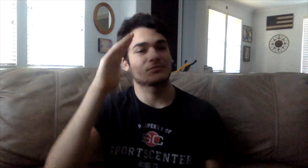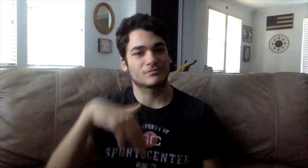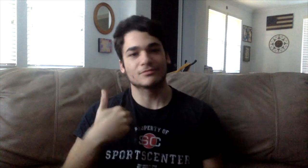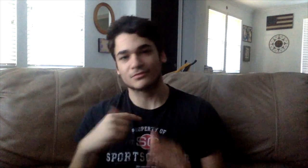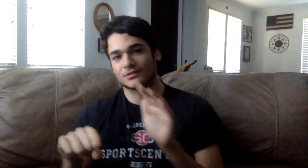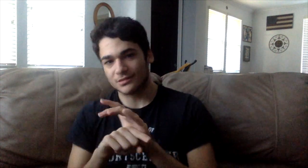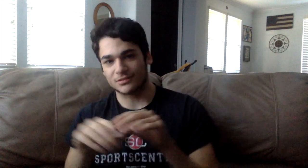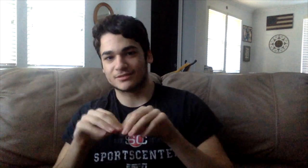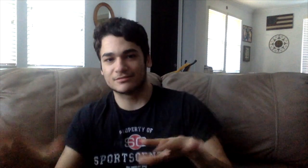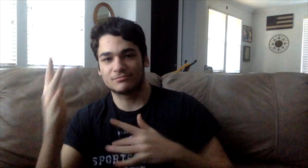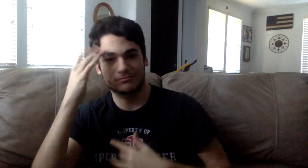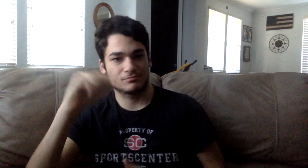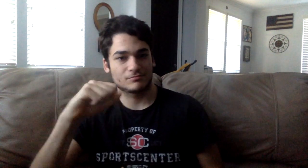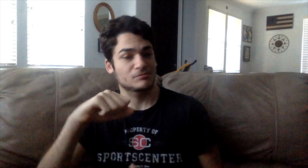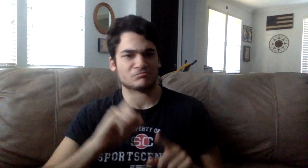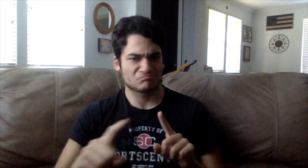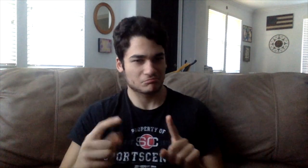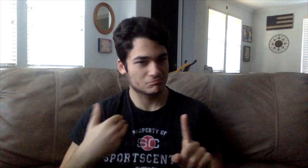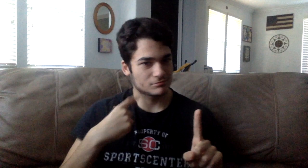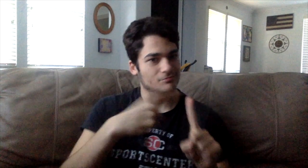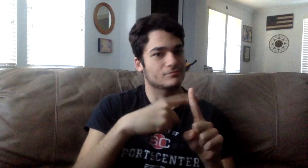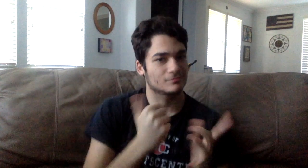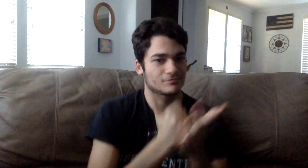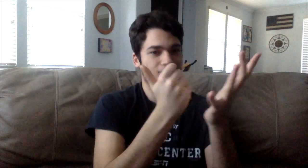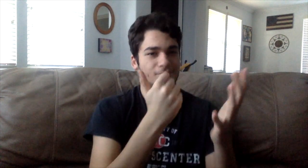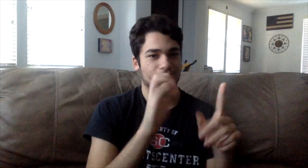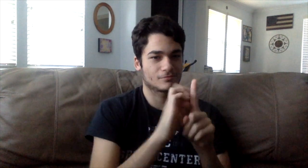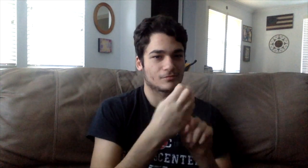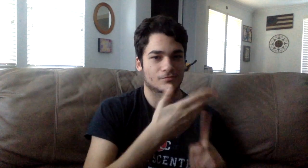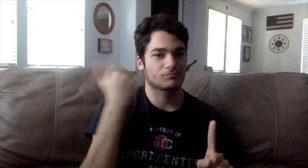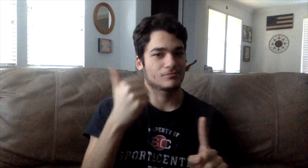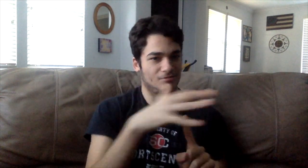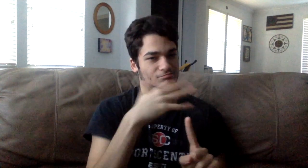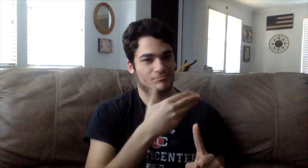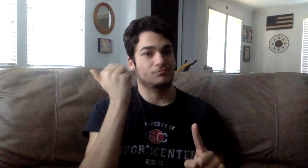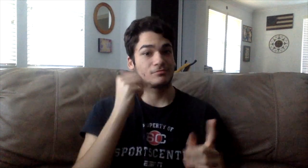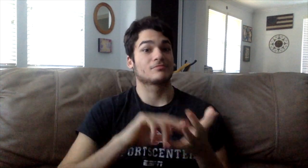I know there are negative sides, but there are positive sides.